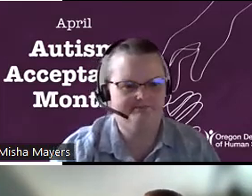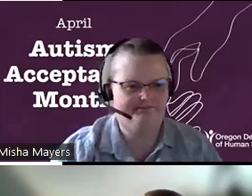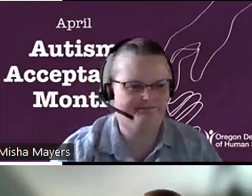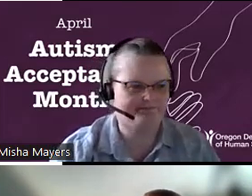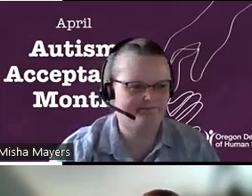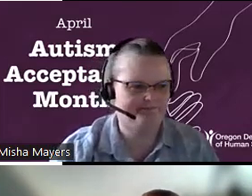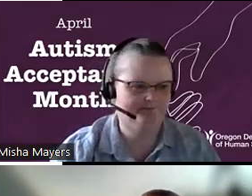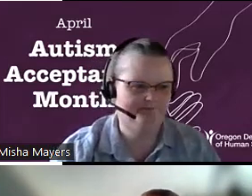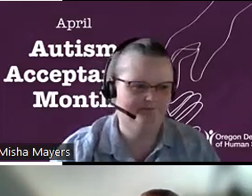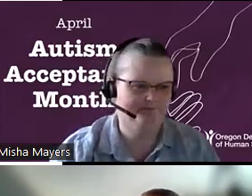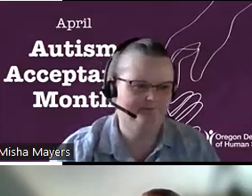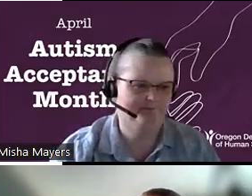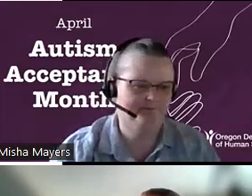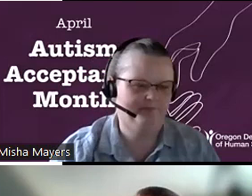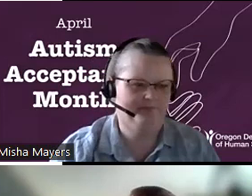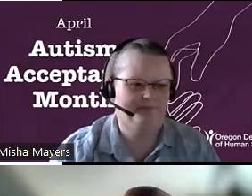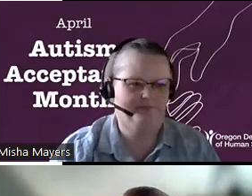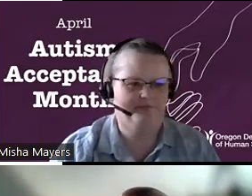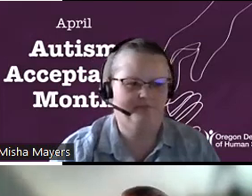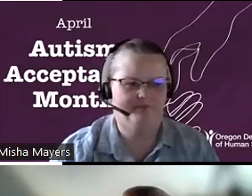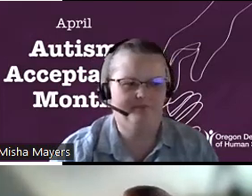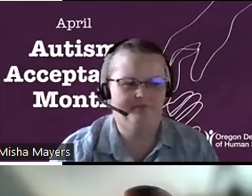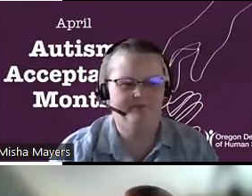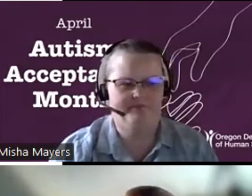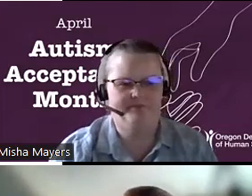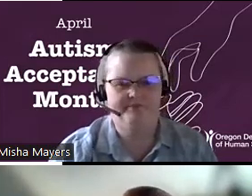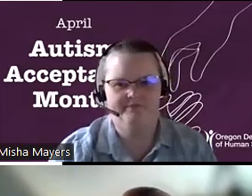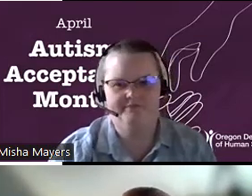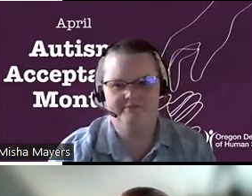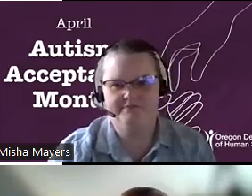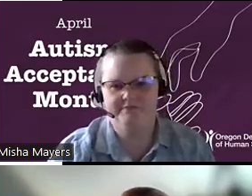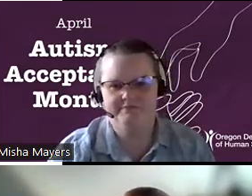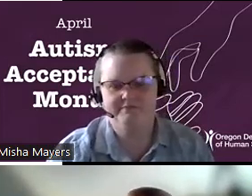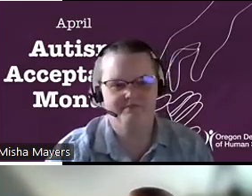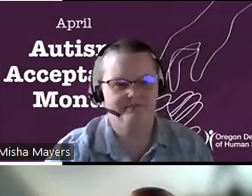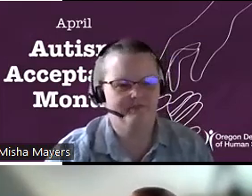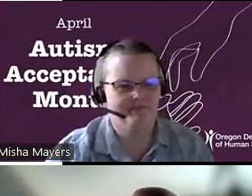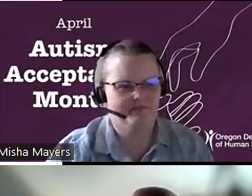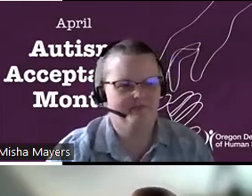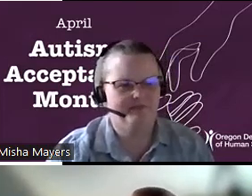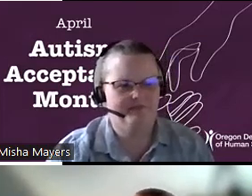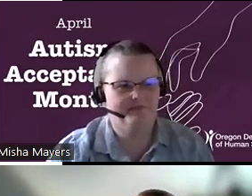THERE IS DEFINITELY SOME EXPANSION WORK THAT IS HAPPENING OVER AT THE EARLY LEARNING DIVISION.